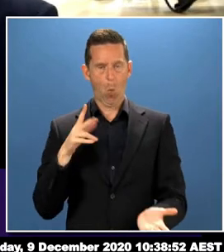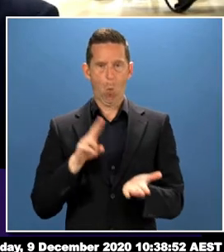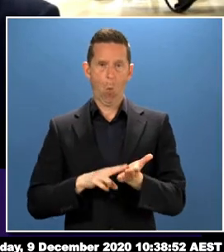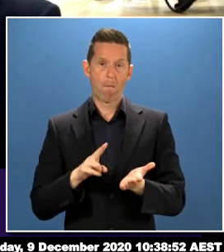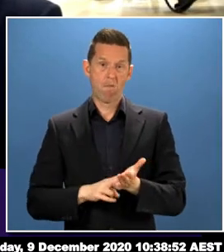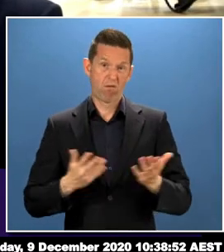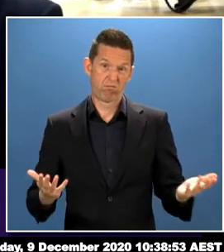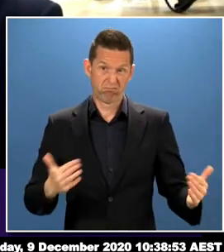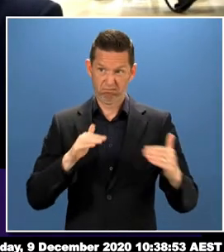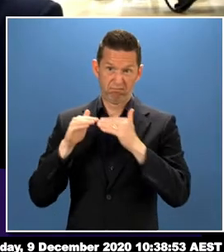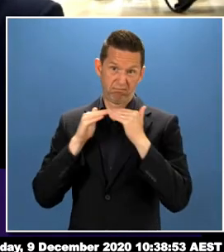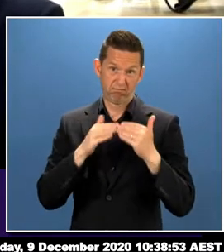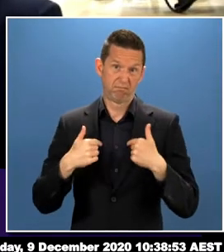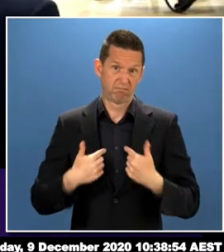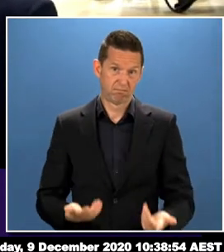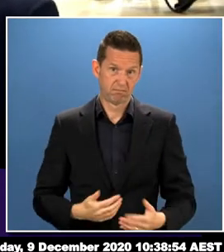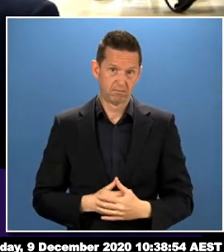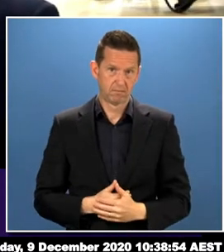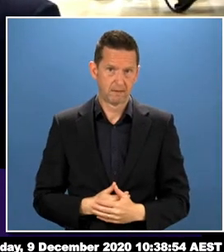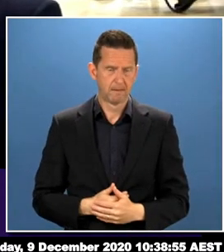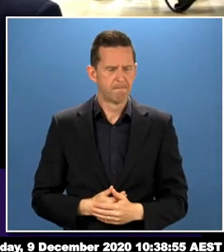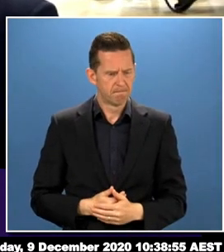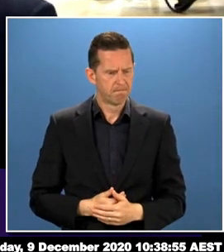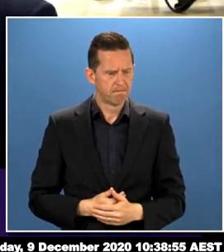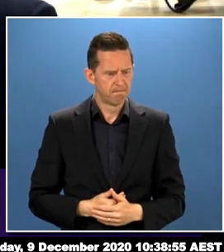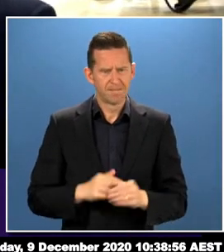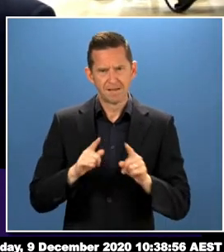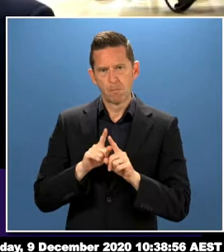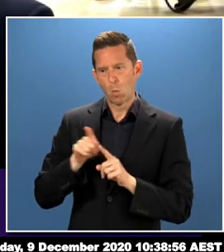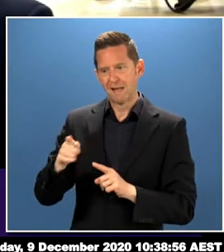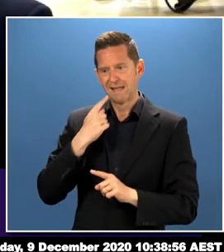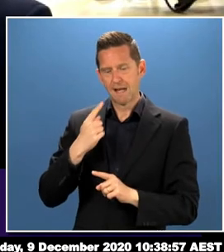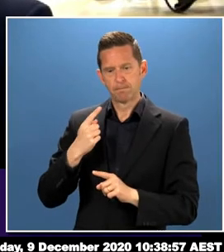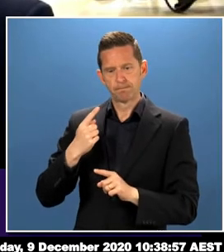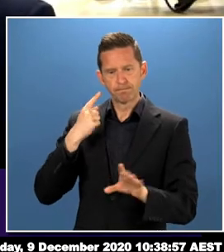And in regards to your condition, you've said that it has progressed in the last couple of years.